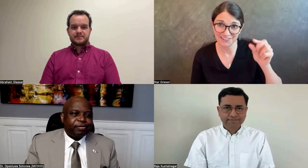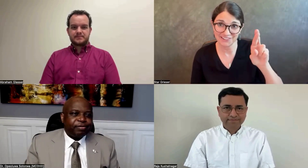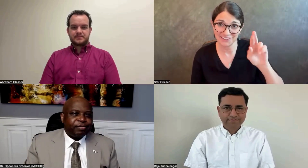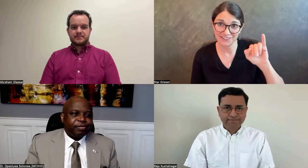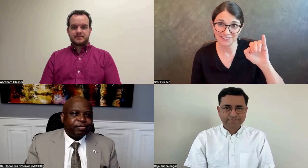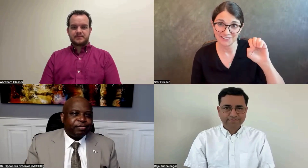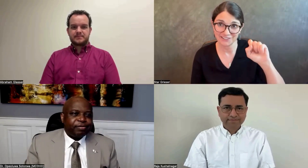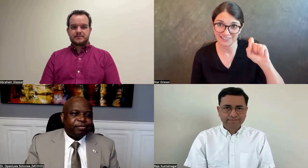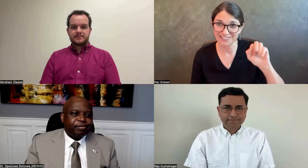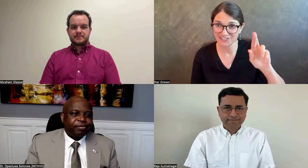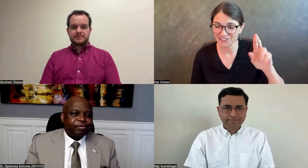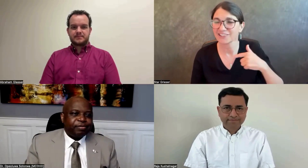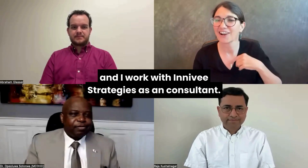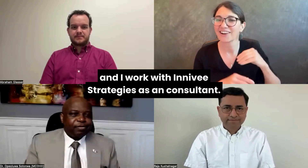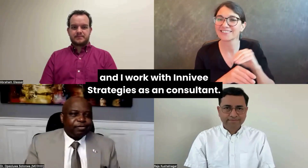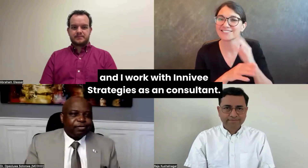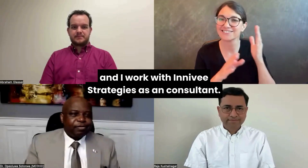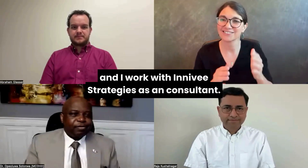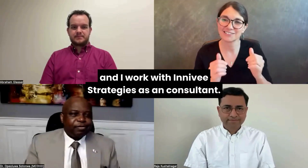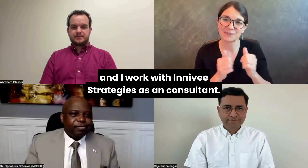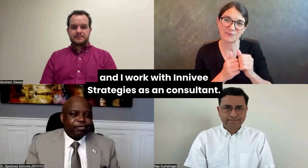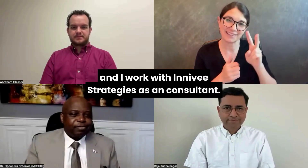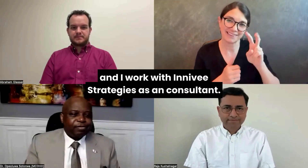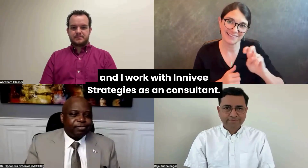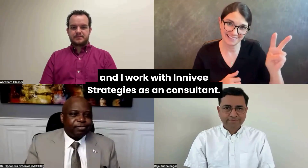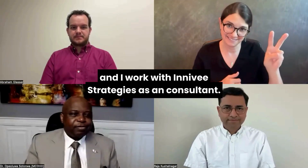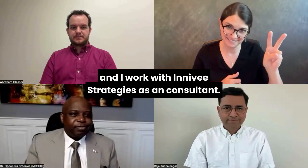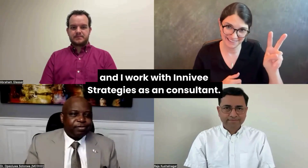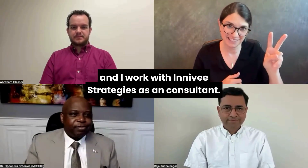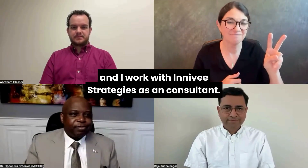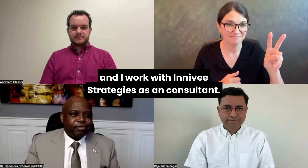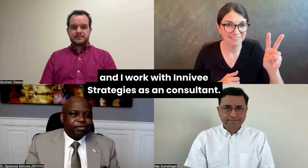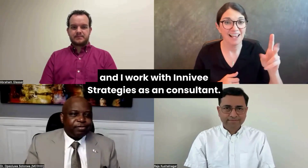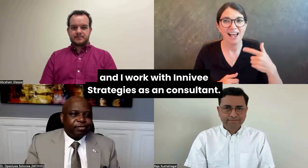and I work with Innivee Strategies as an consultant.